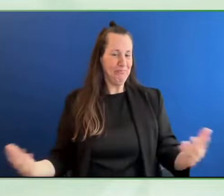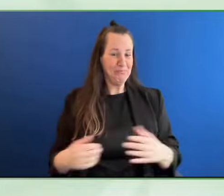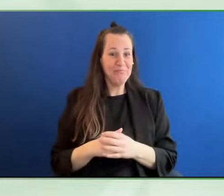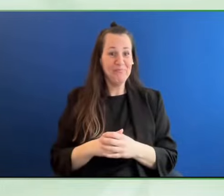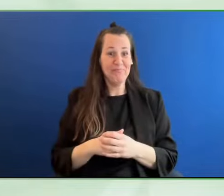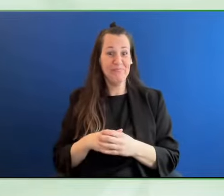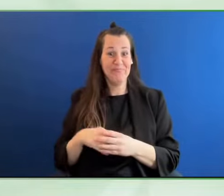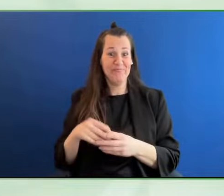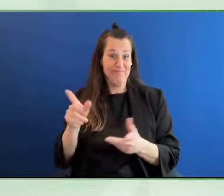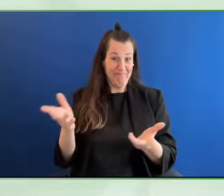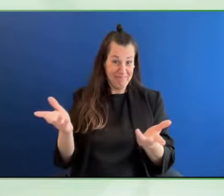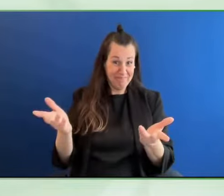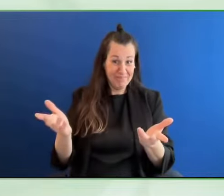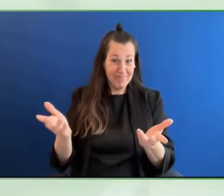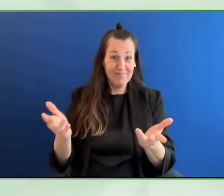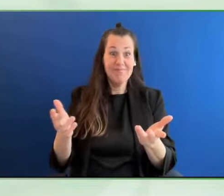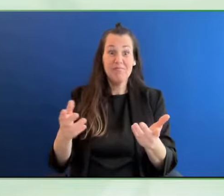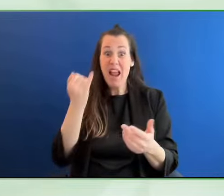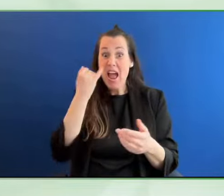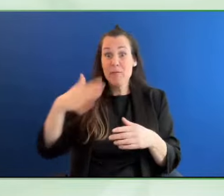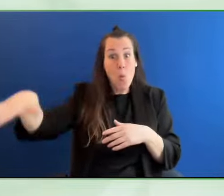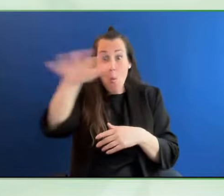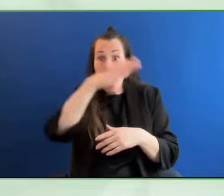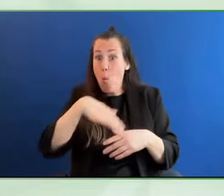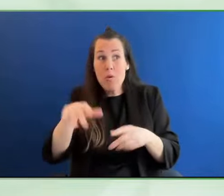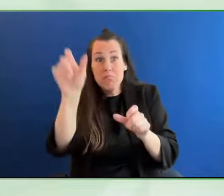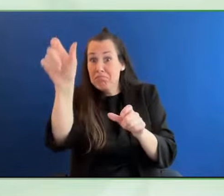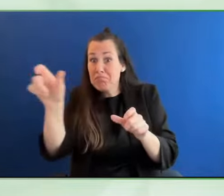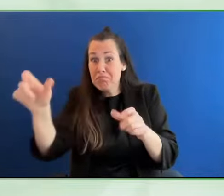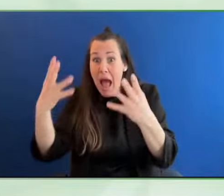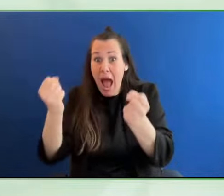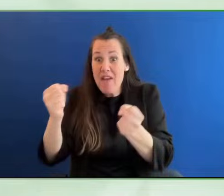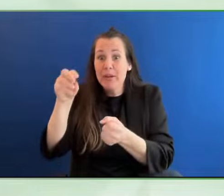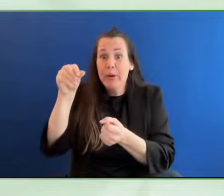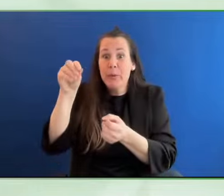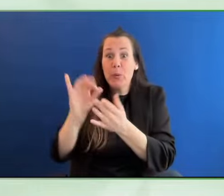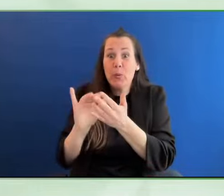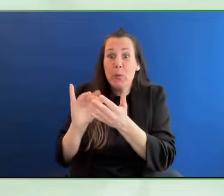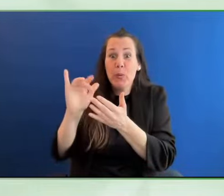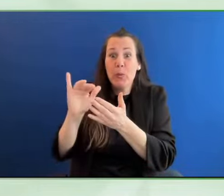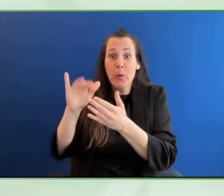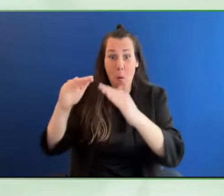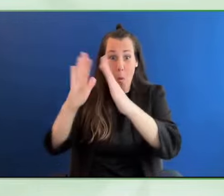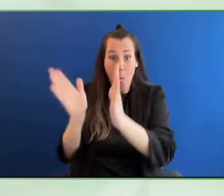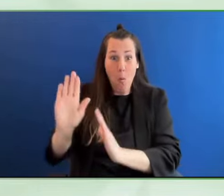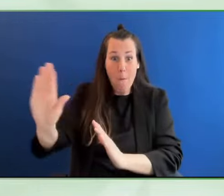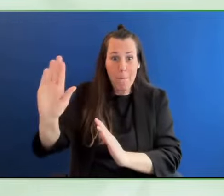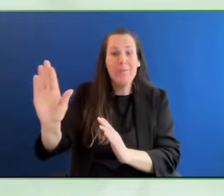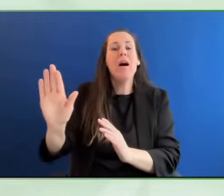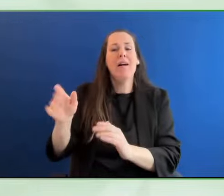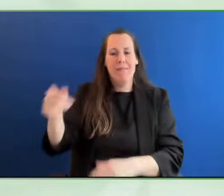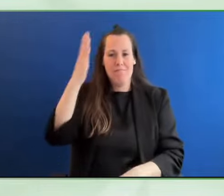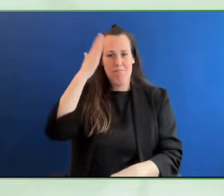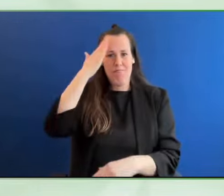individuals I have ever had the opportunity to work with and find a way to infuse accessibility,